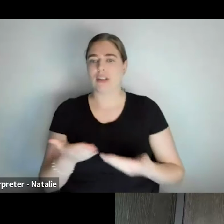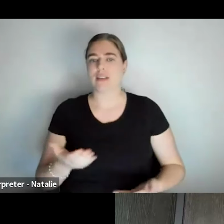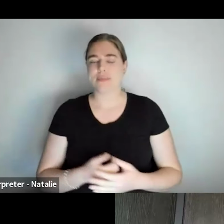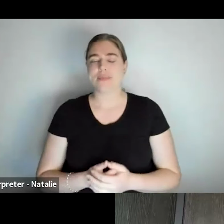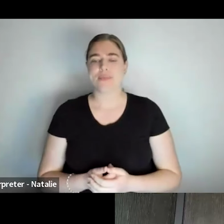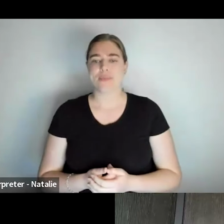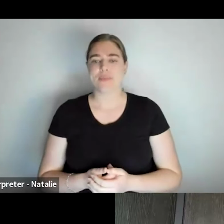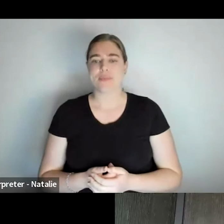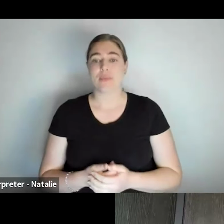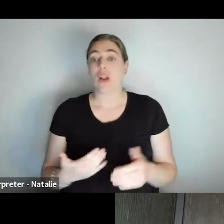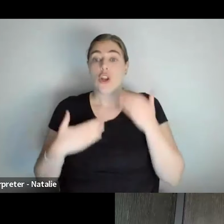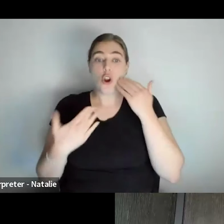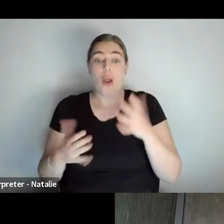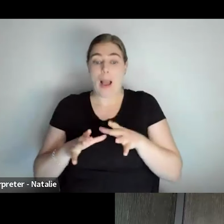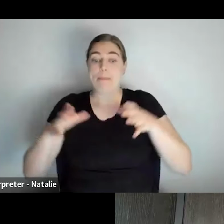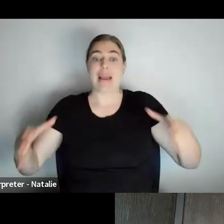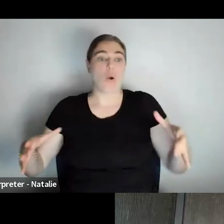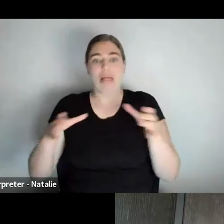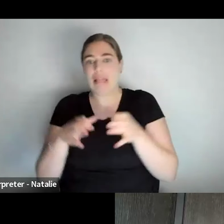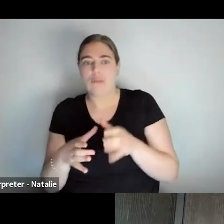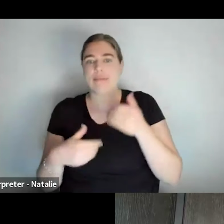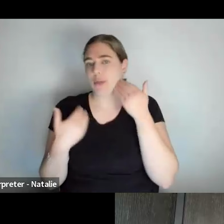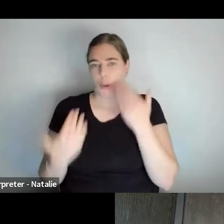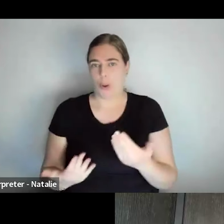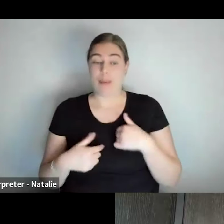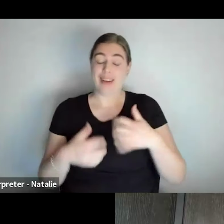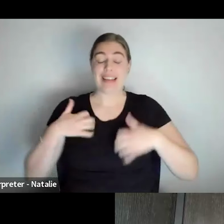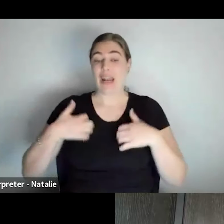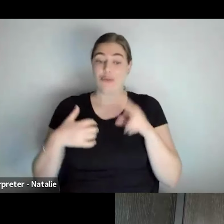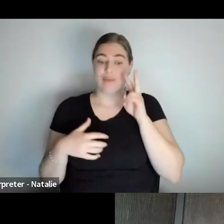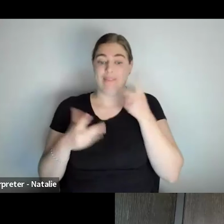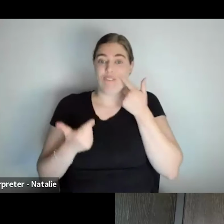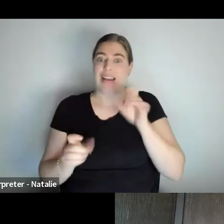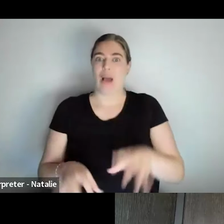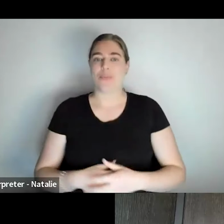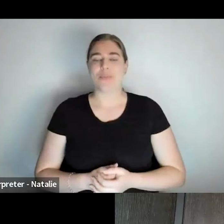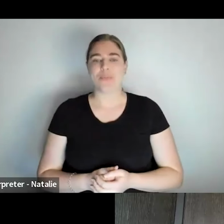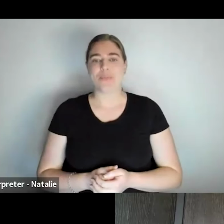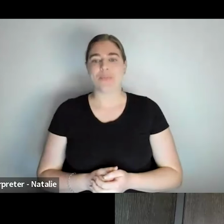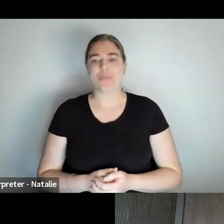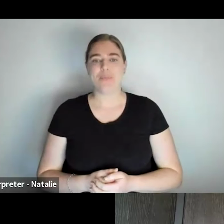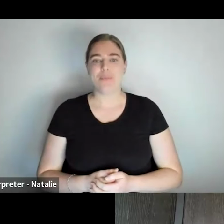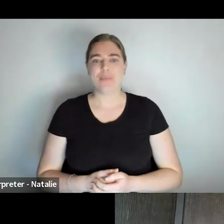We don't know how big or little that will be, and we are excited to see, as I said before.